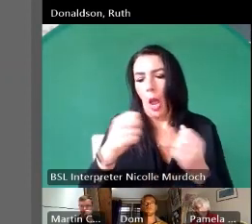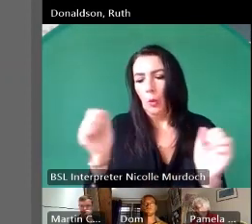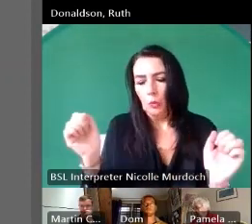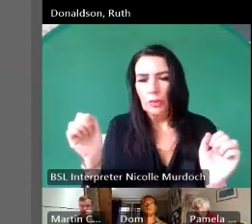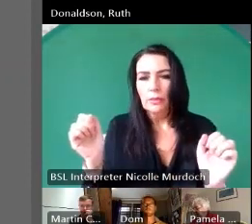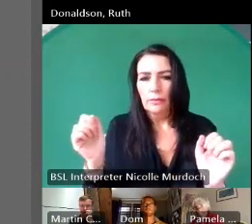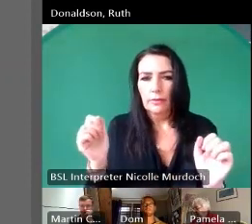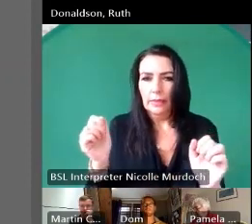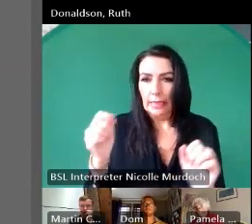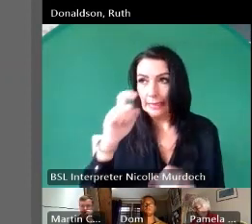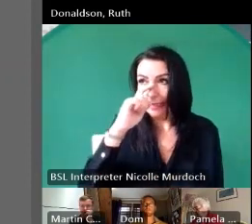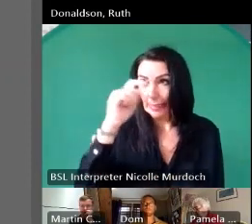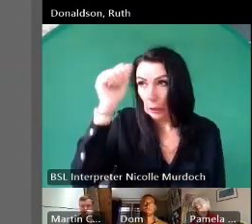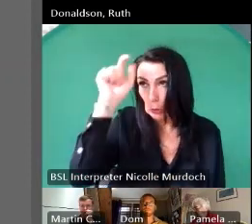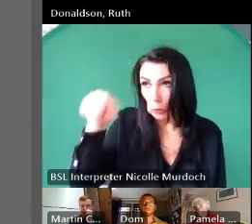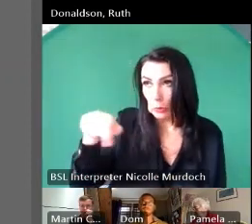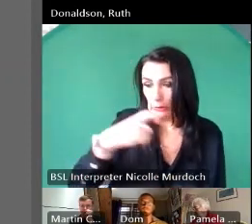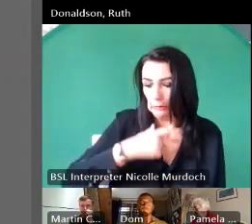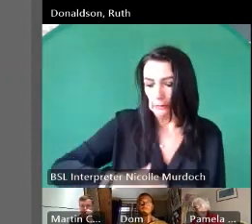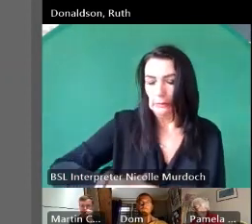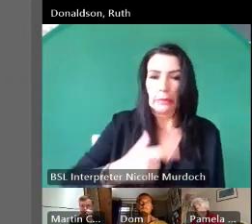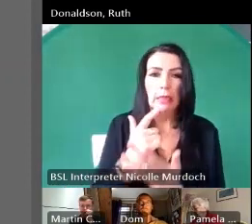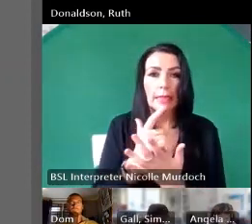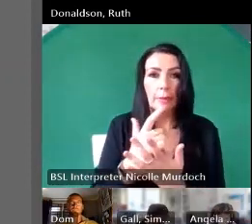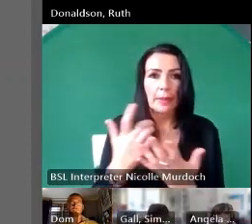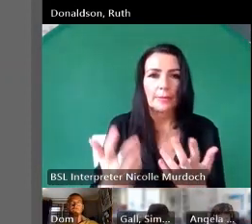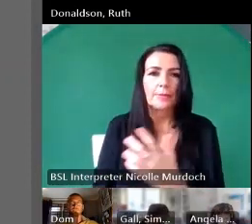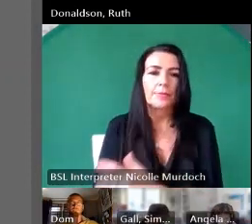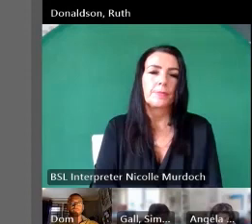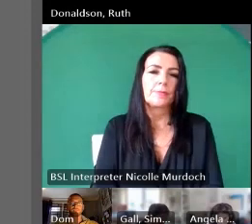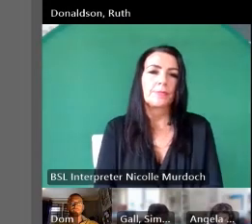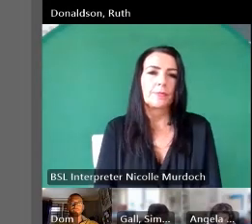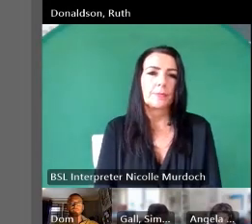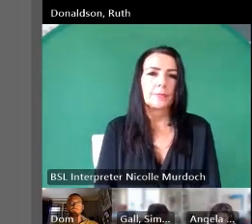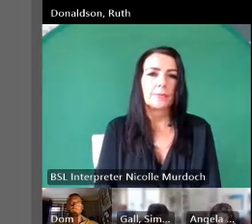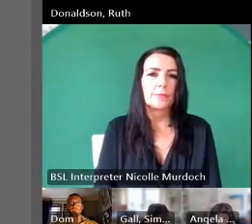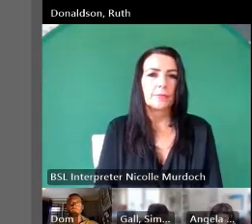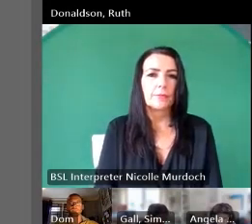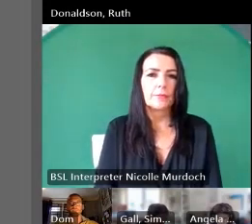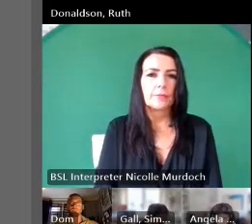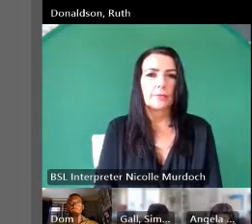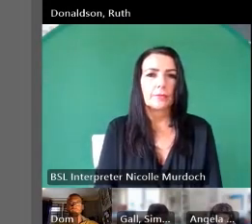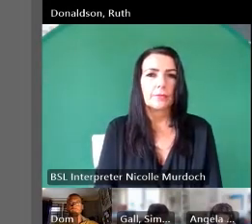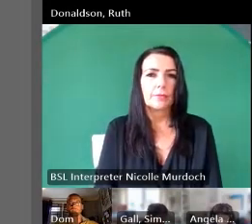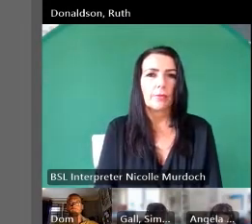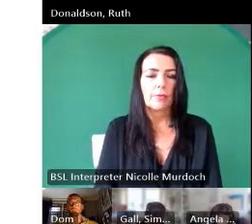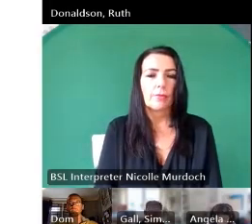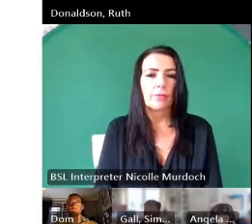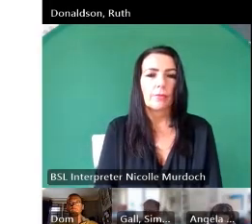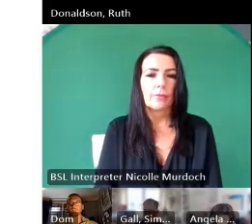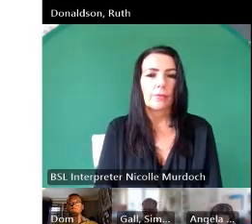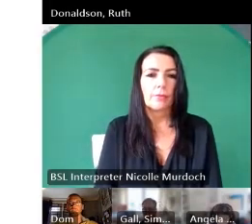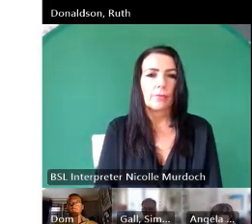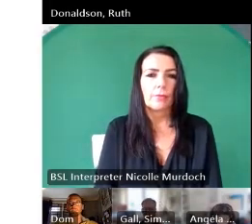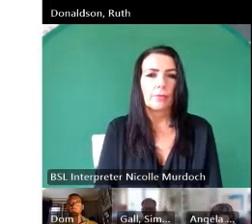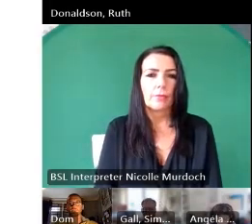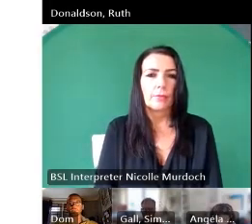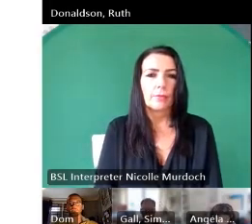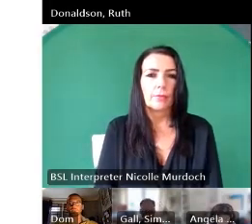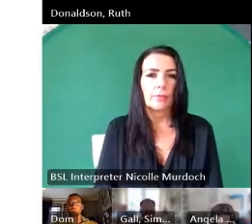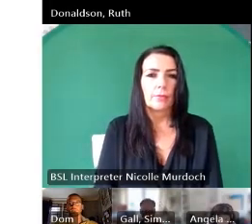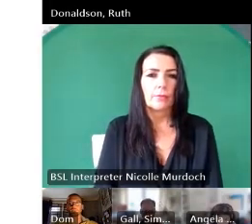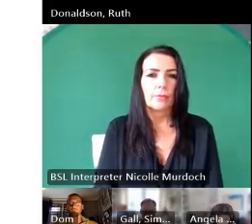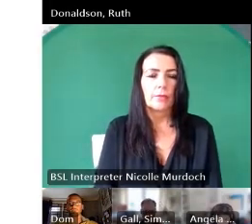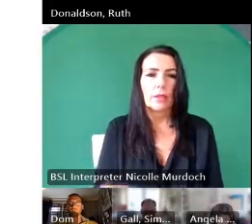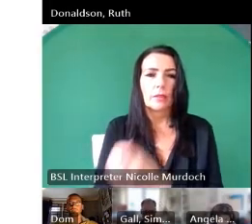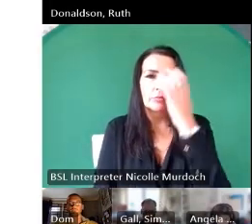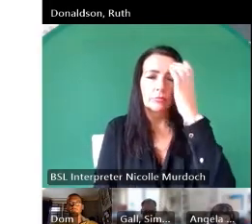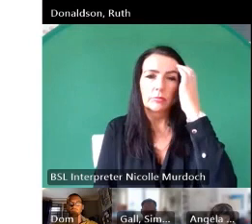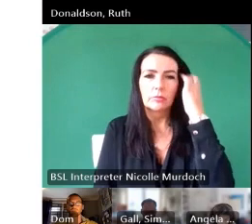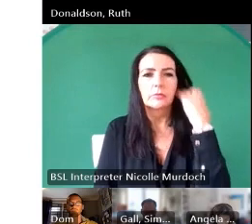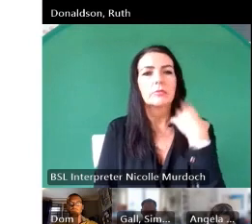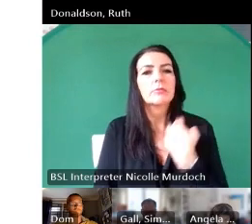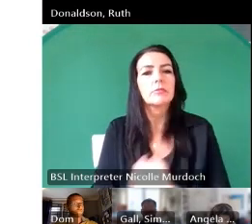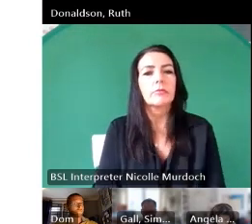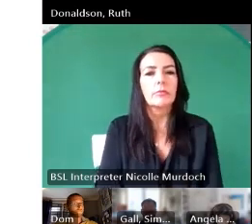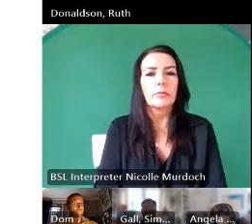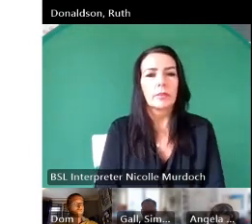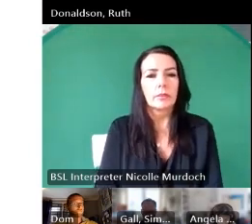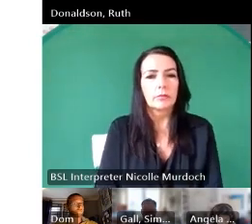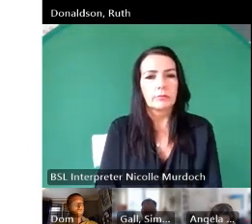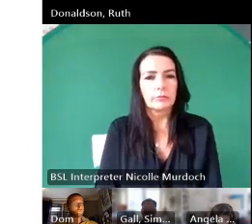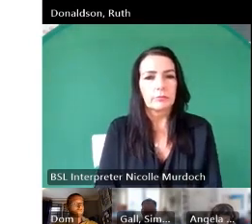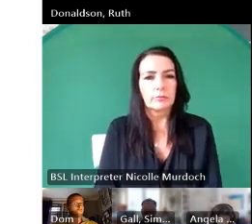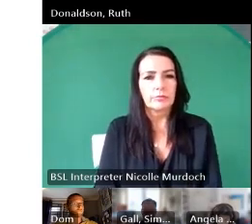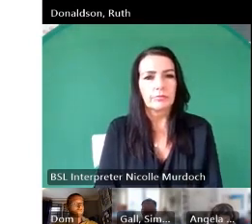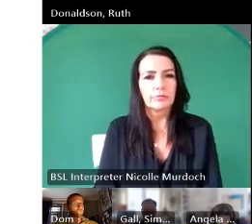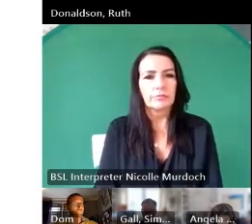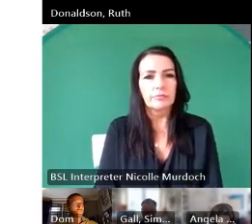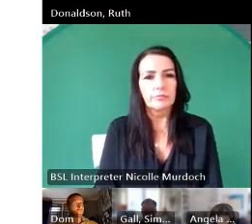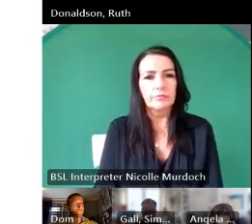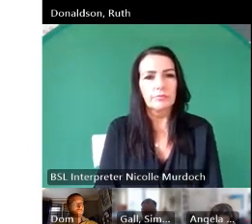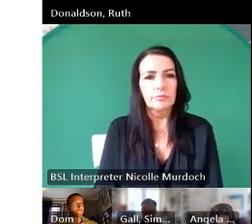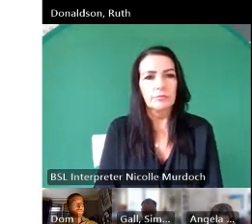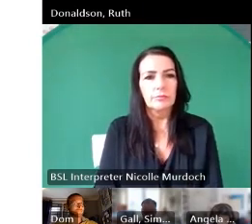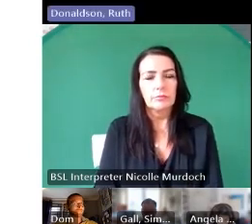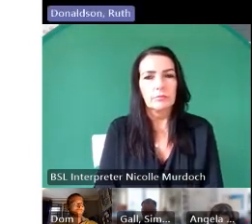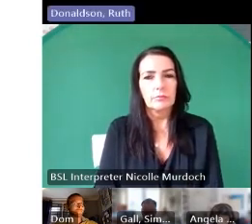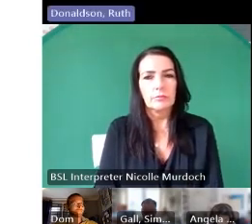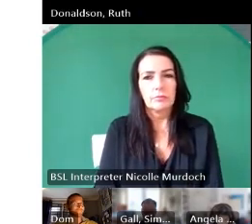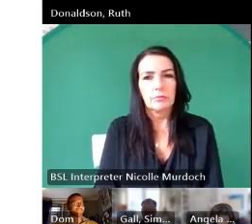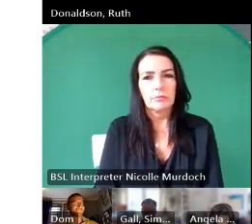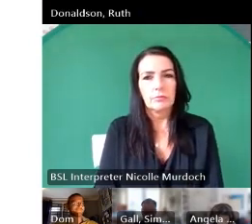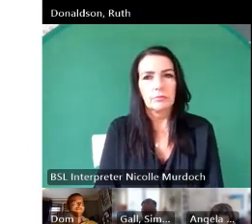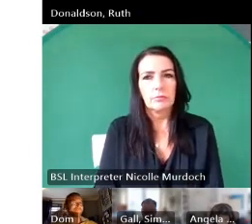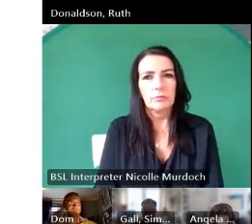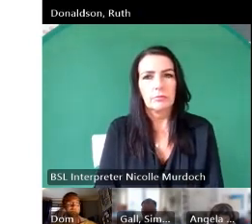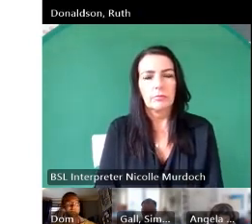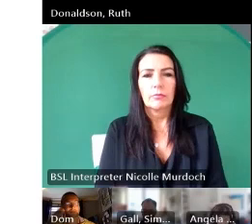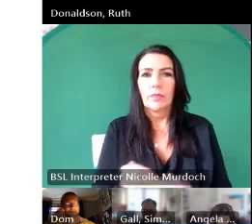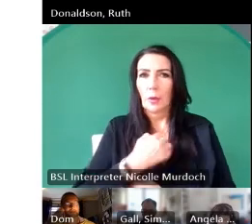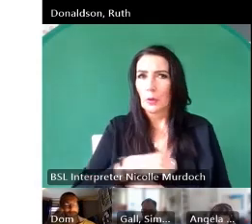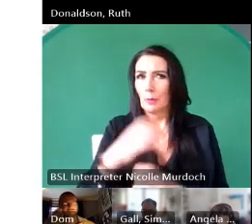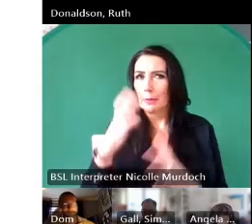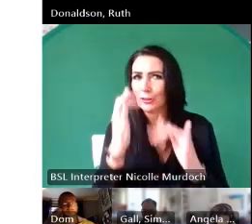knows oh I'm sorry we tested it this morning and it was absolutely